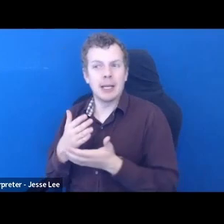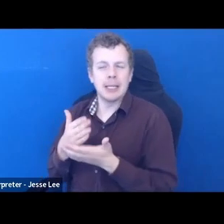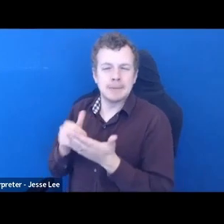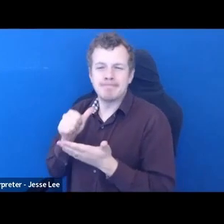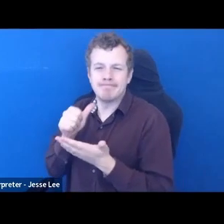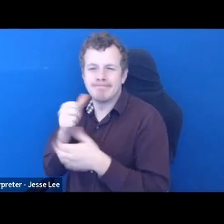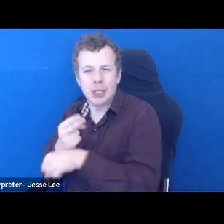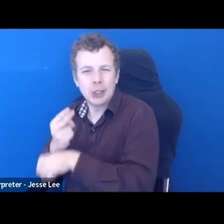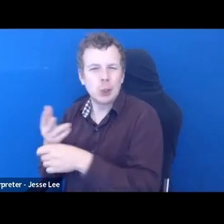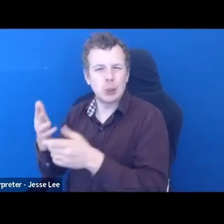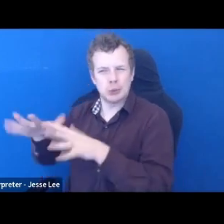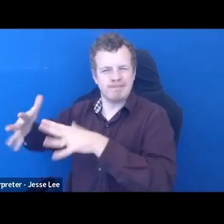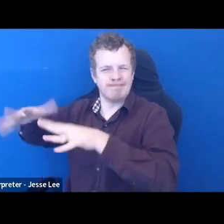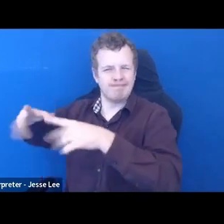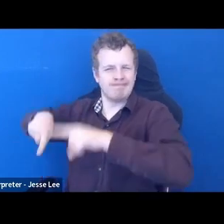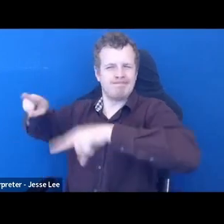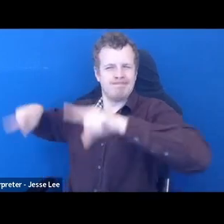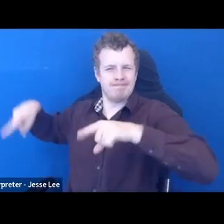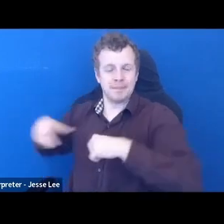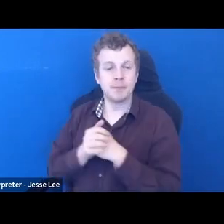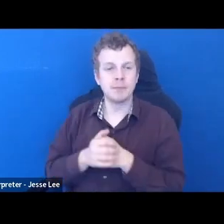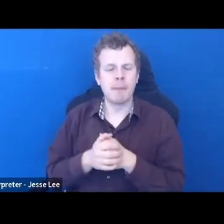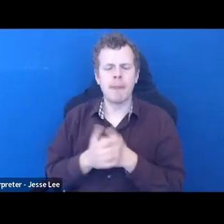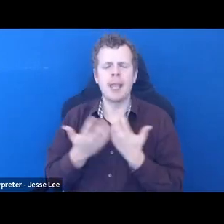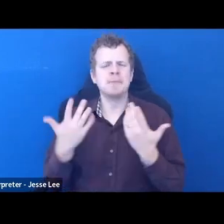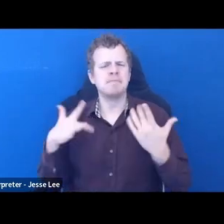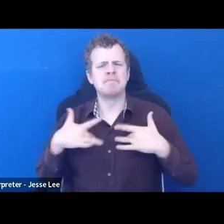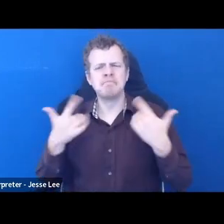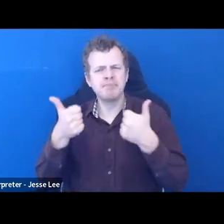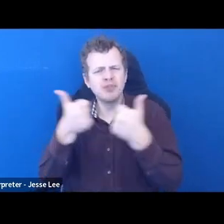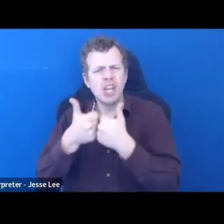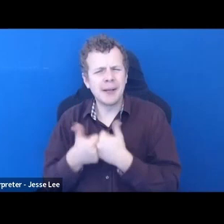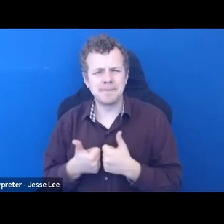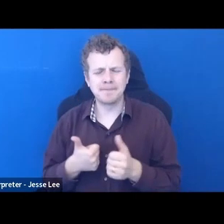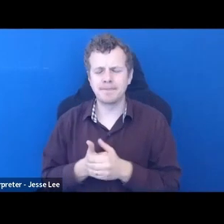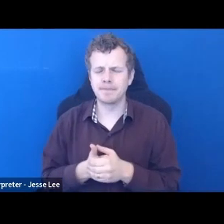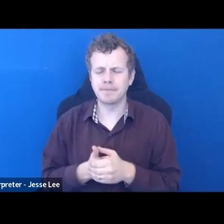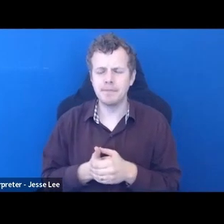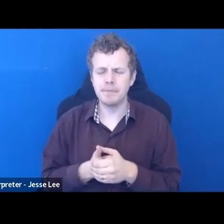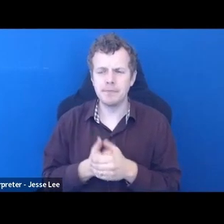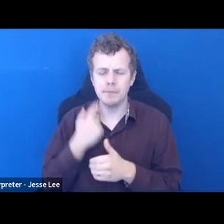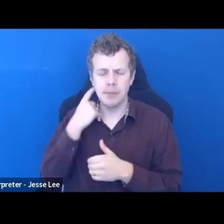So I want to review some challenges, or some difficulties that unilateral hearing loss